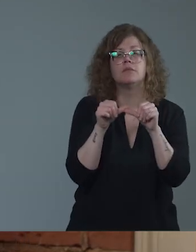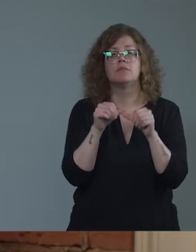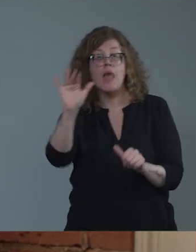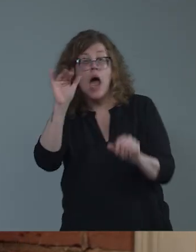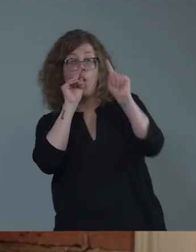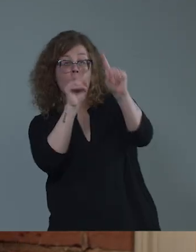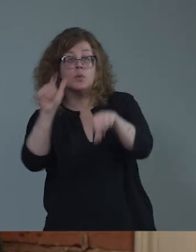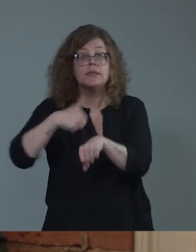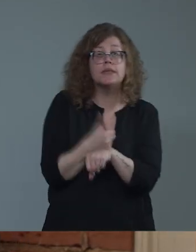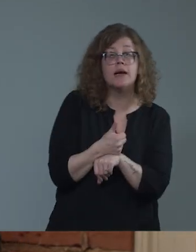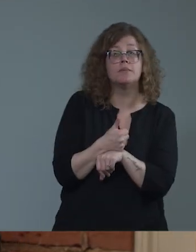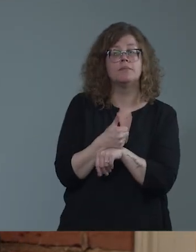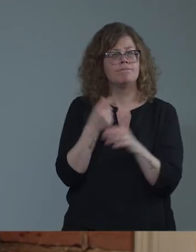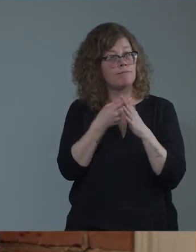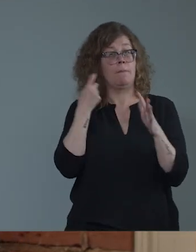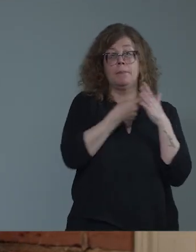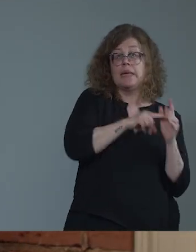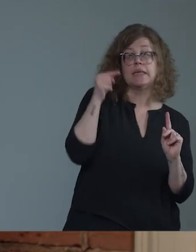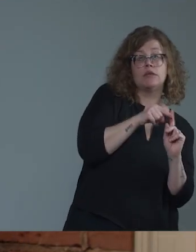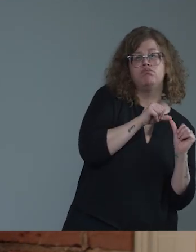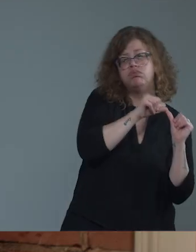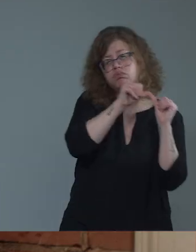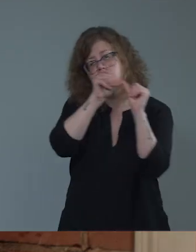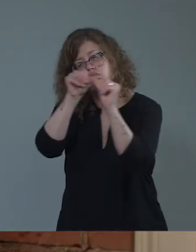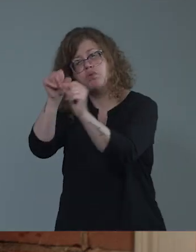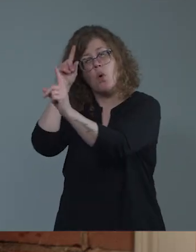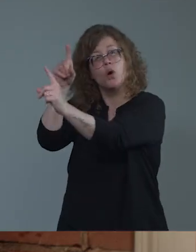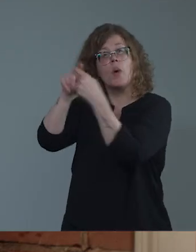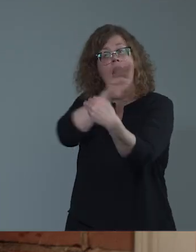practice of public art are being followed along the way, and that includes that this